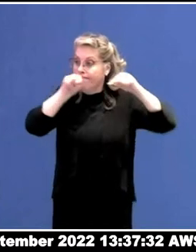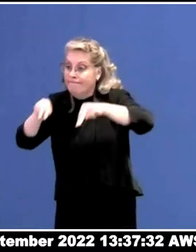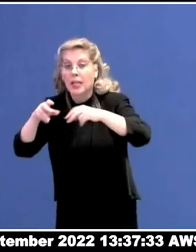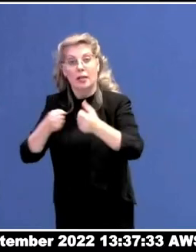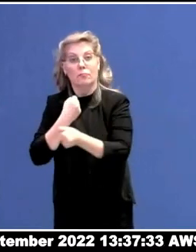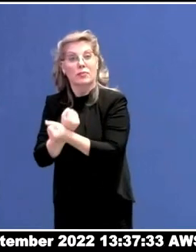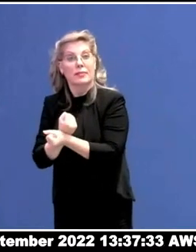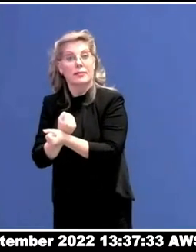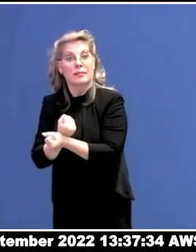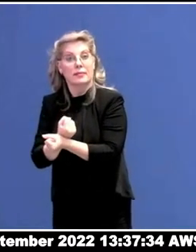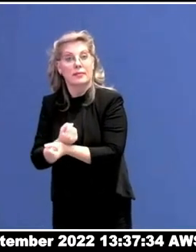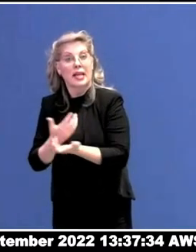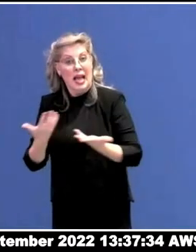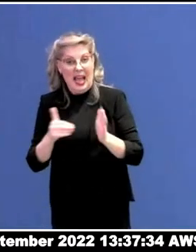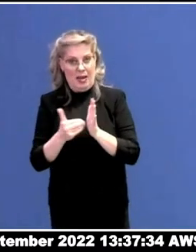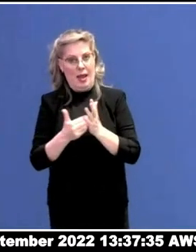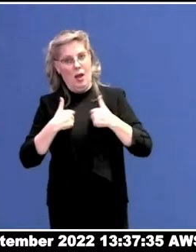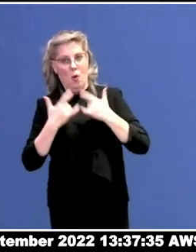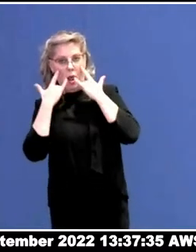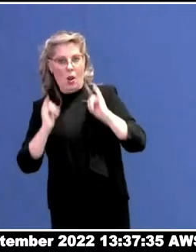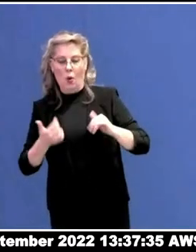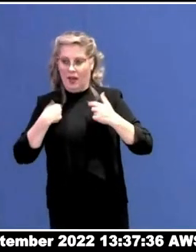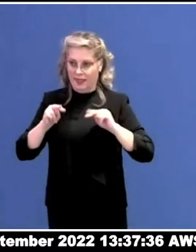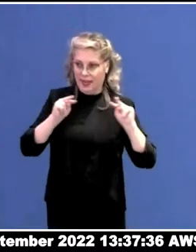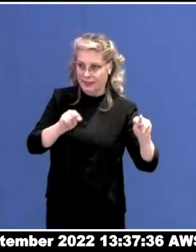prisons. And so that was already happening.